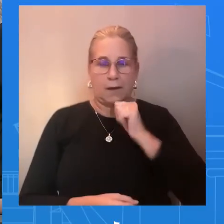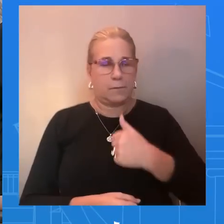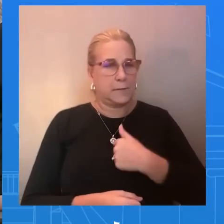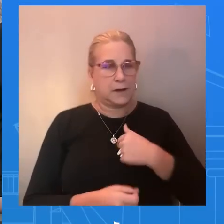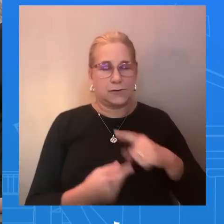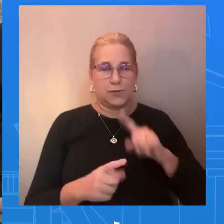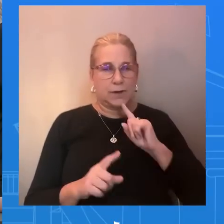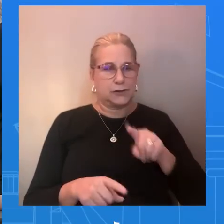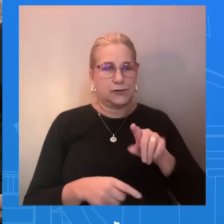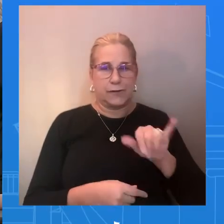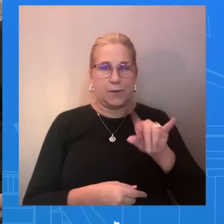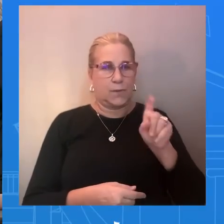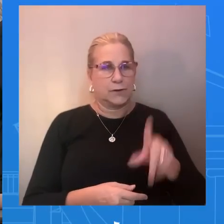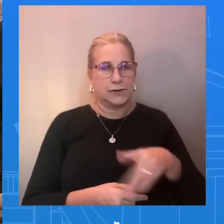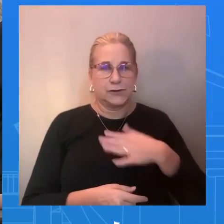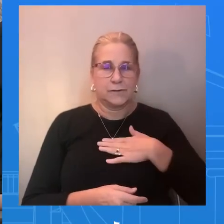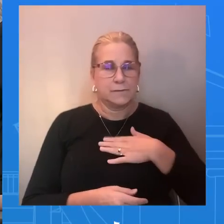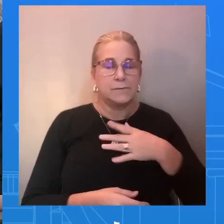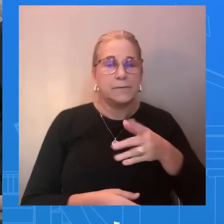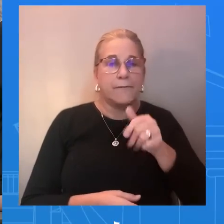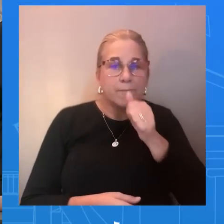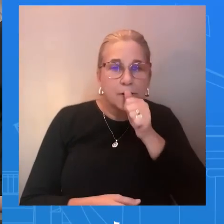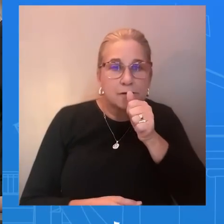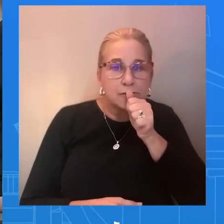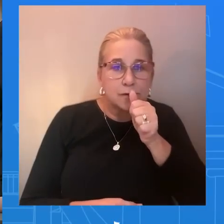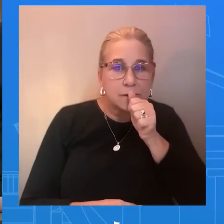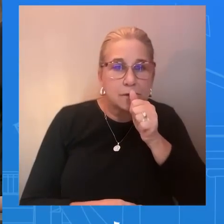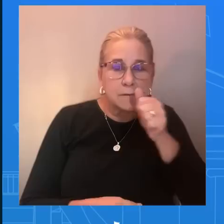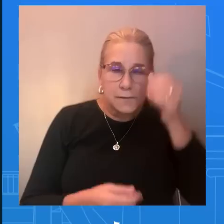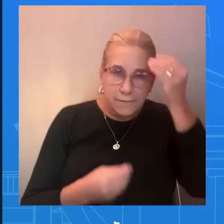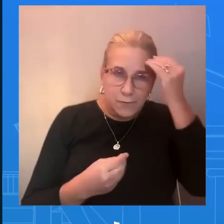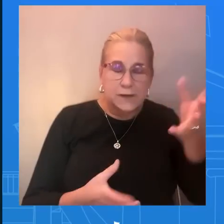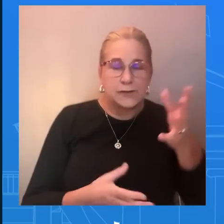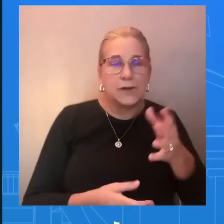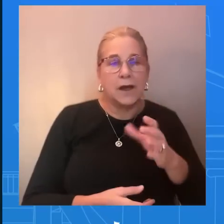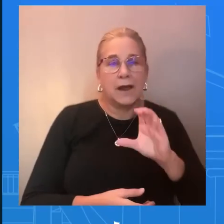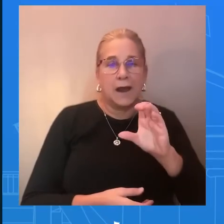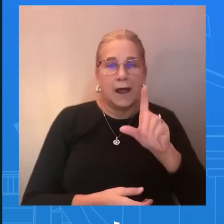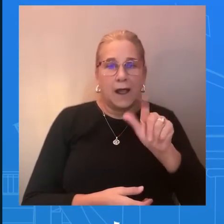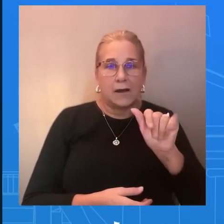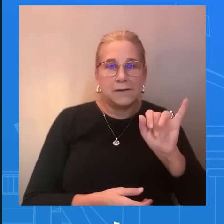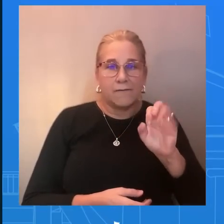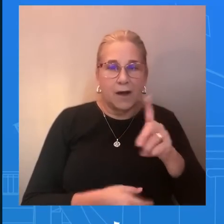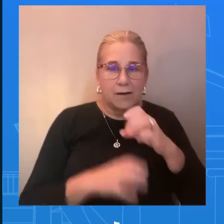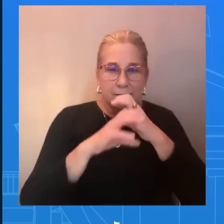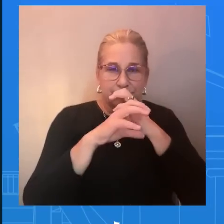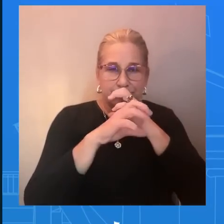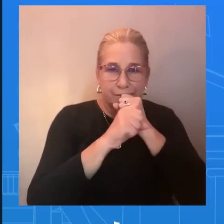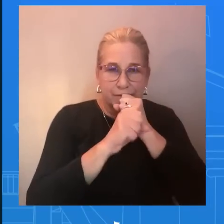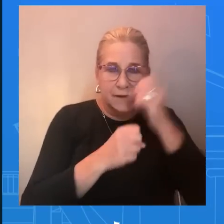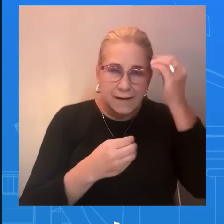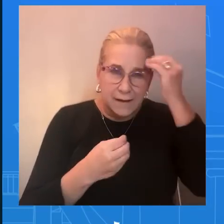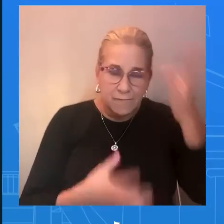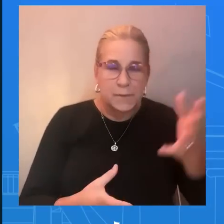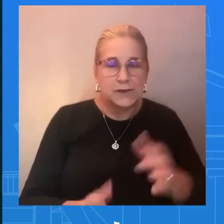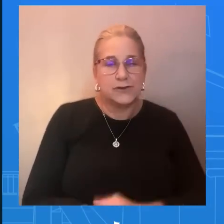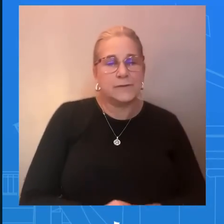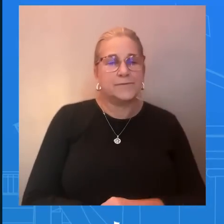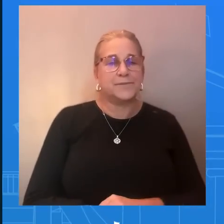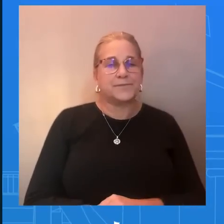what is the president’s plan for voting in the November 5th election? Ms. Jean-Pierre: So, the president certainly looks forward -- The Press: That was a joke. Ms. Jean-Pierre: Oh. So ser-